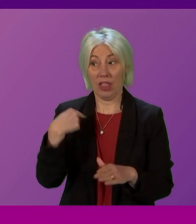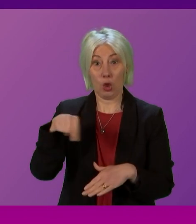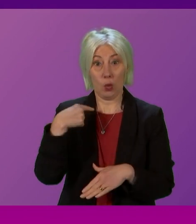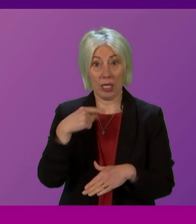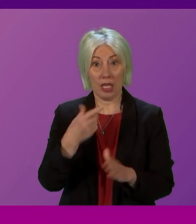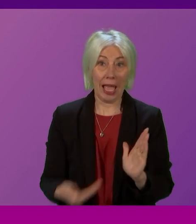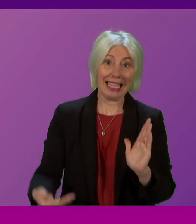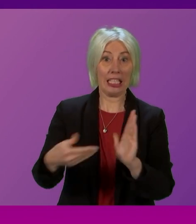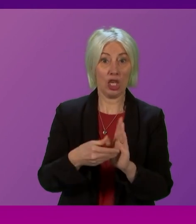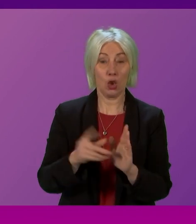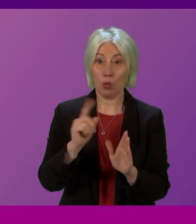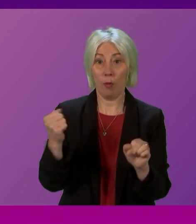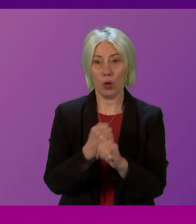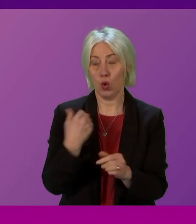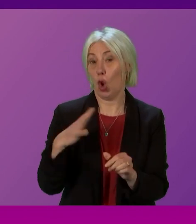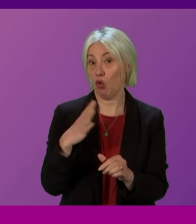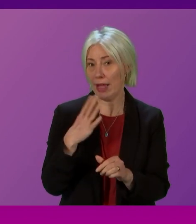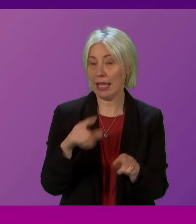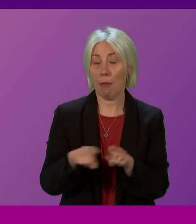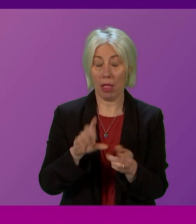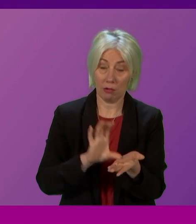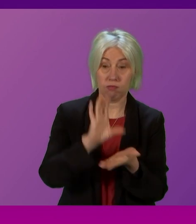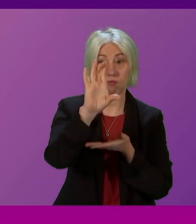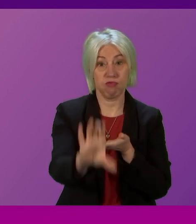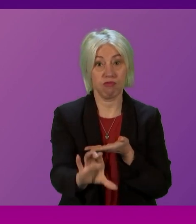and, of course, the record investment that we are putting into our national health service.